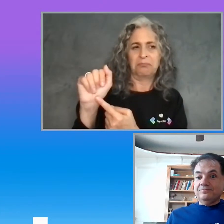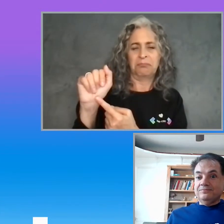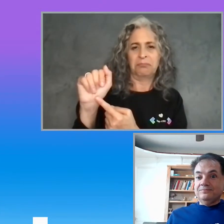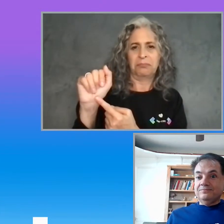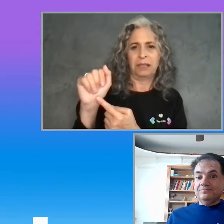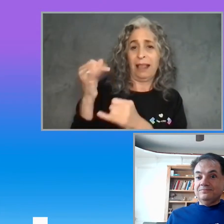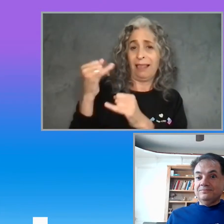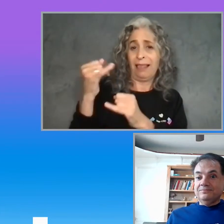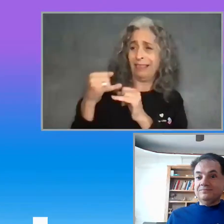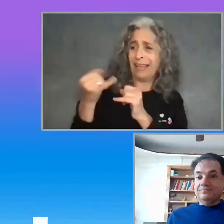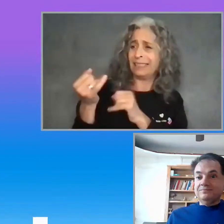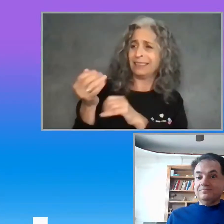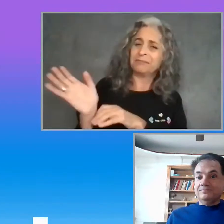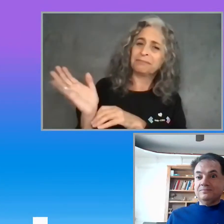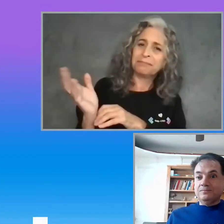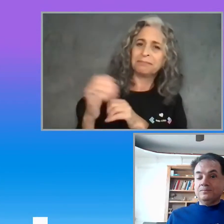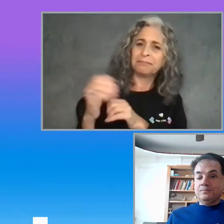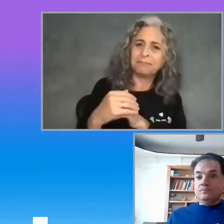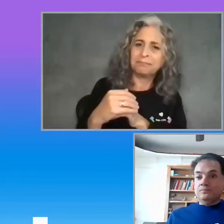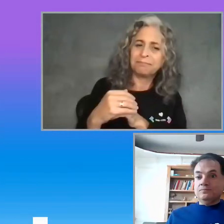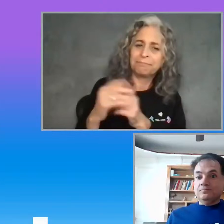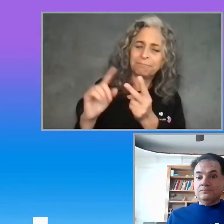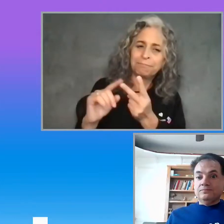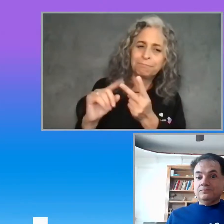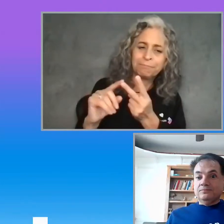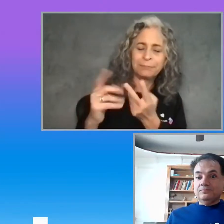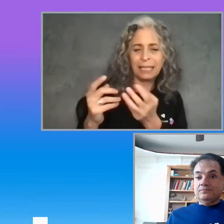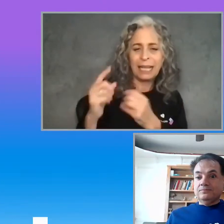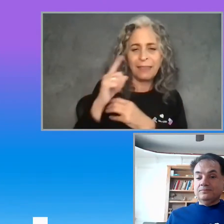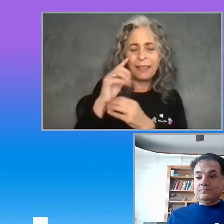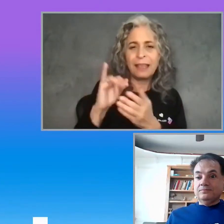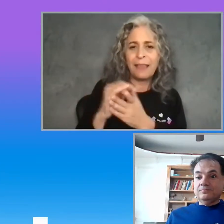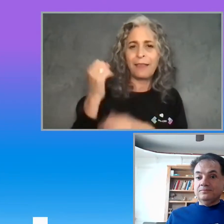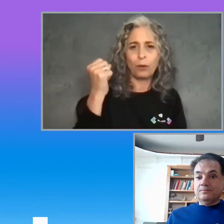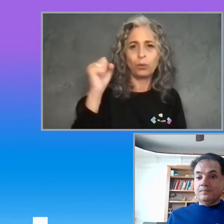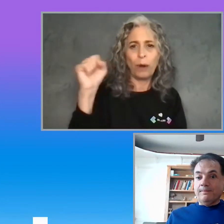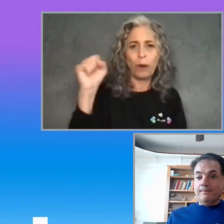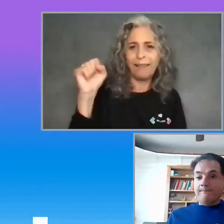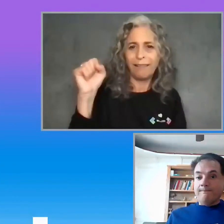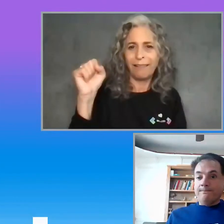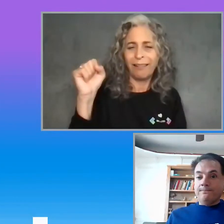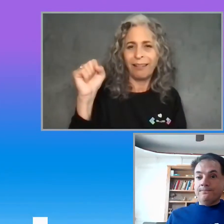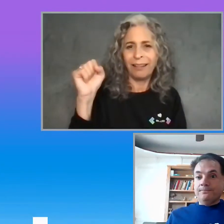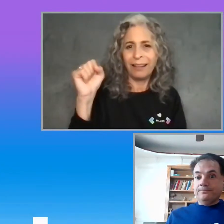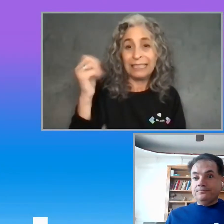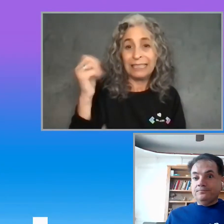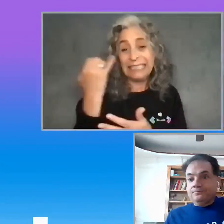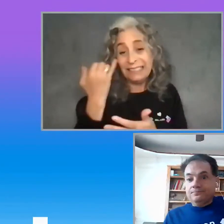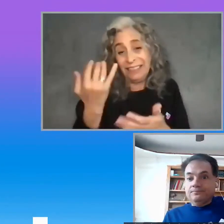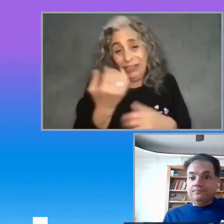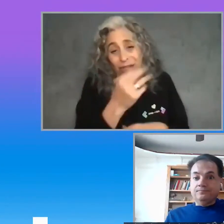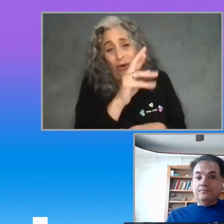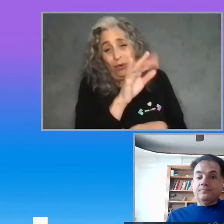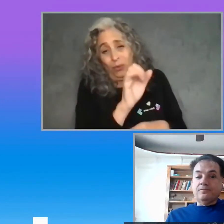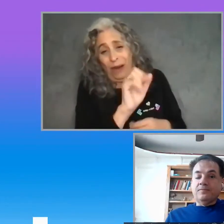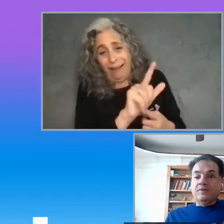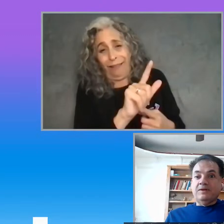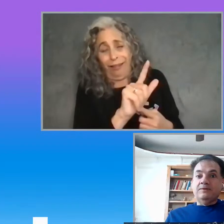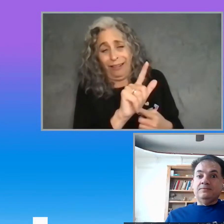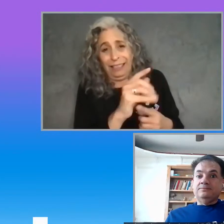lastly, you know, I think that the radical, if one can call it